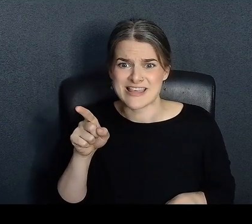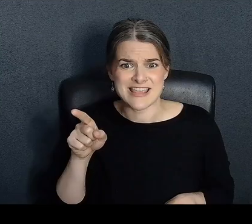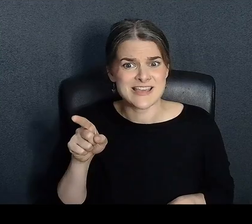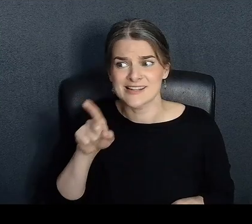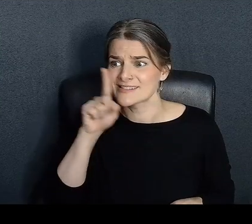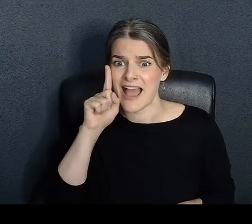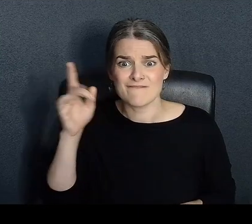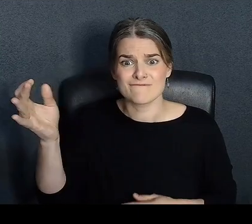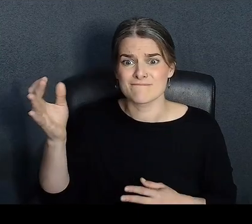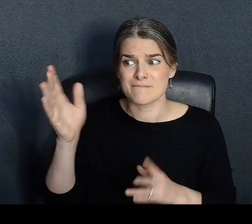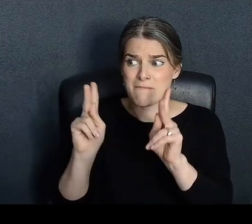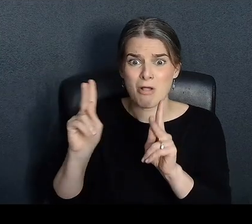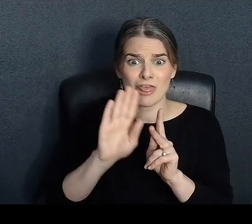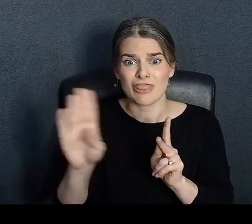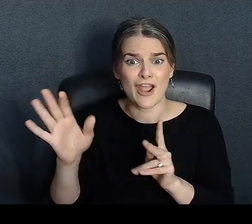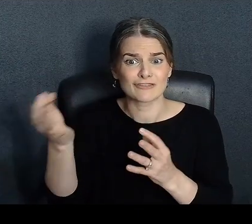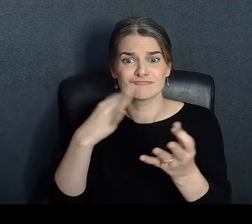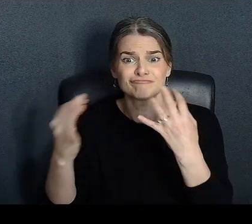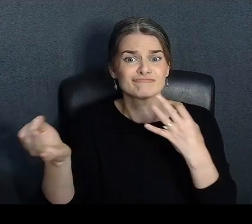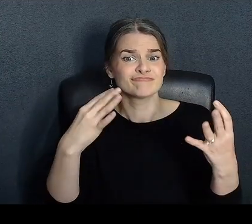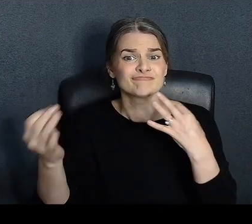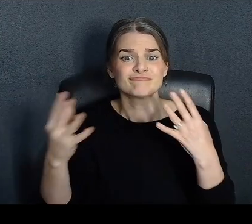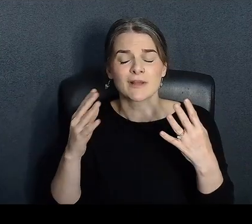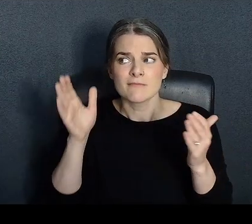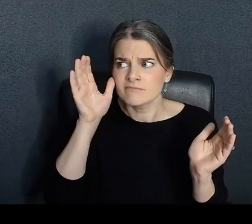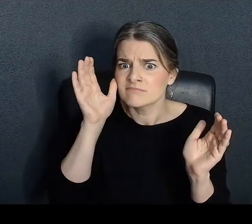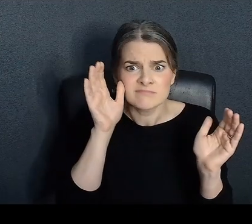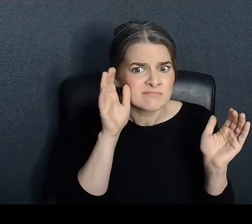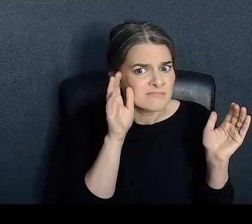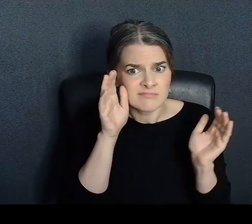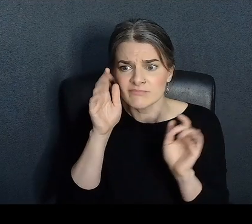and really made this into a really neat piece of equipment.